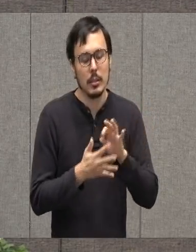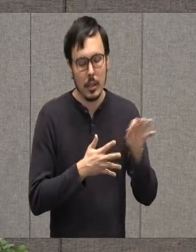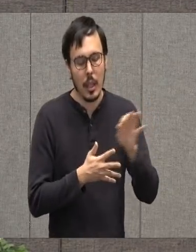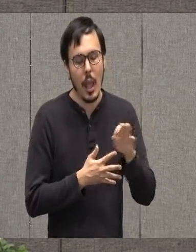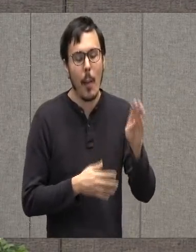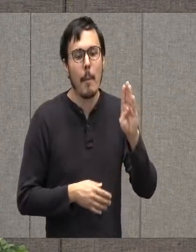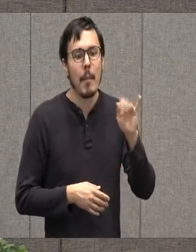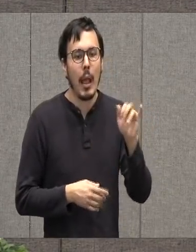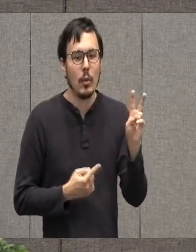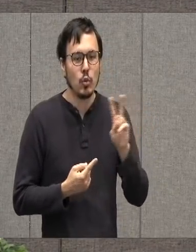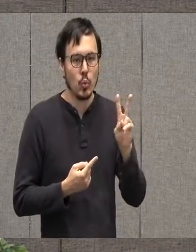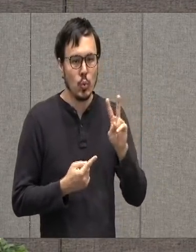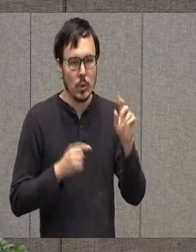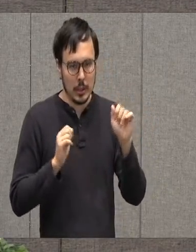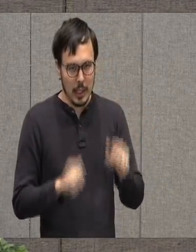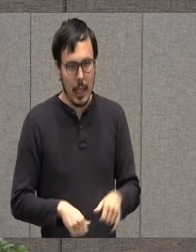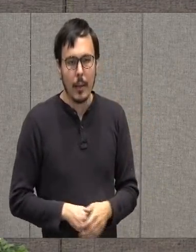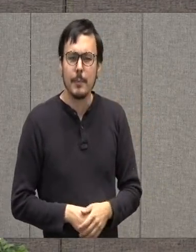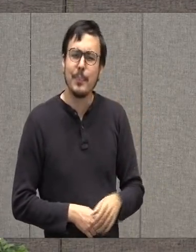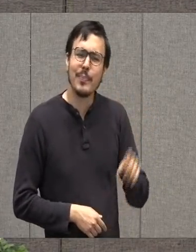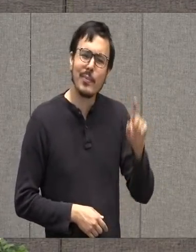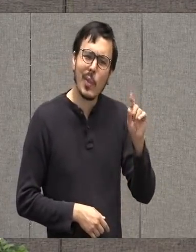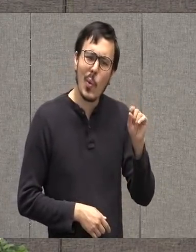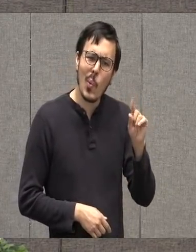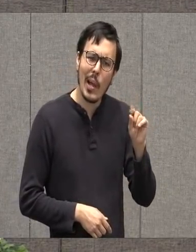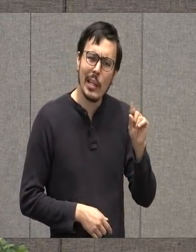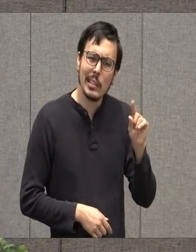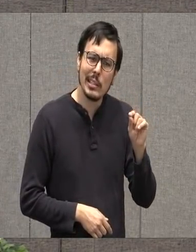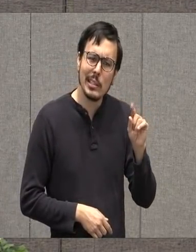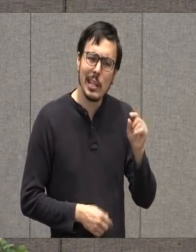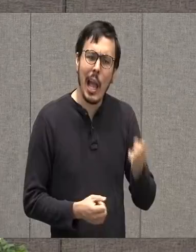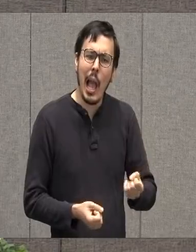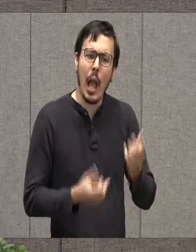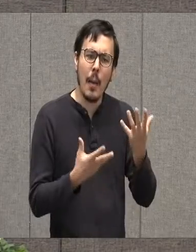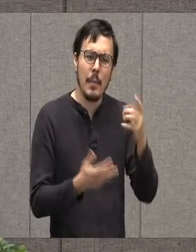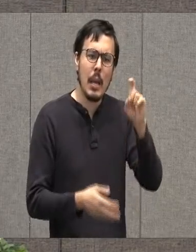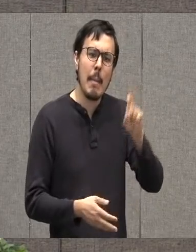So what would 20 have to subtract to get 15?